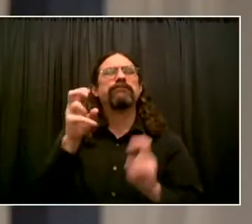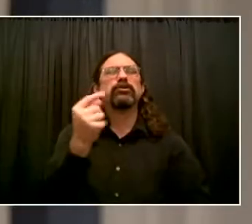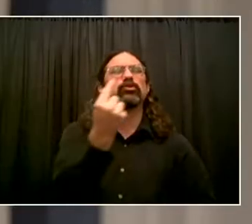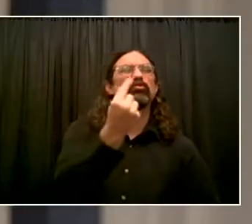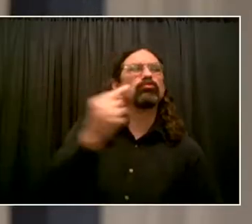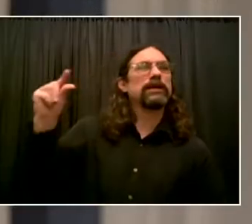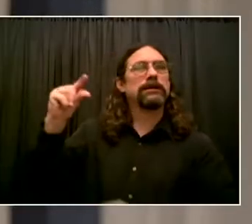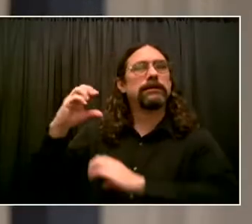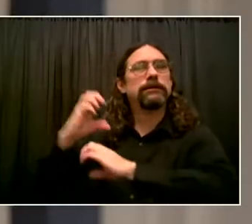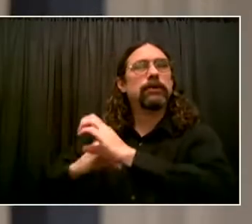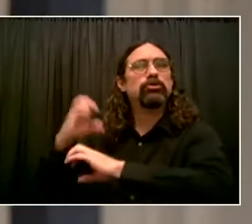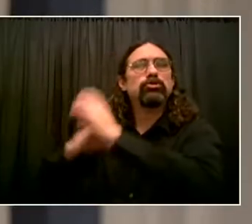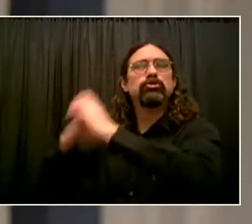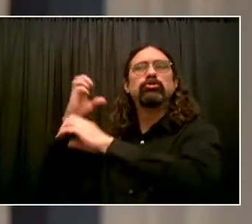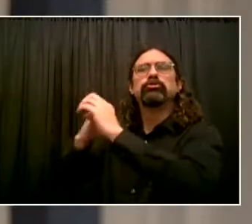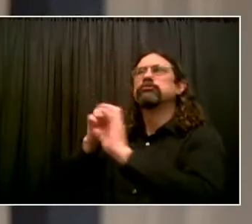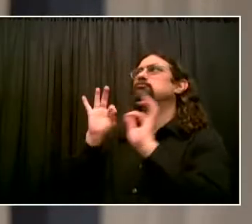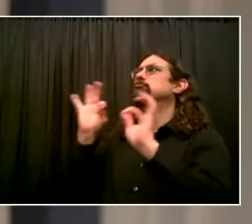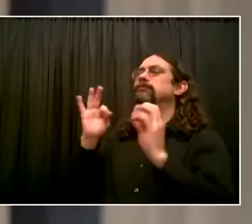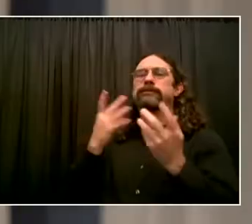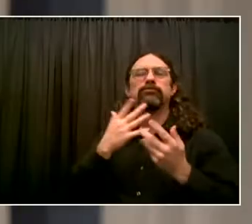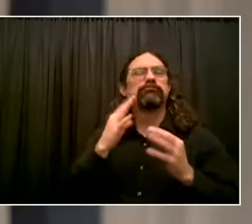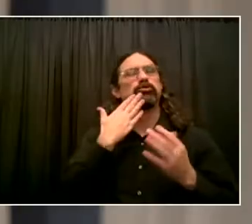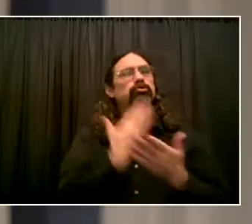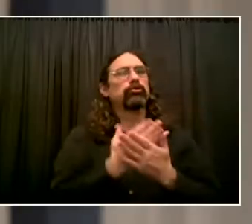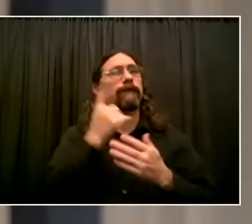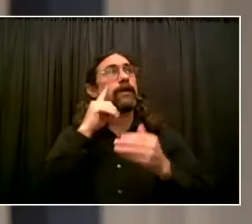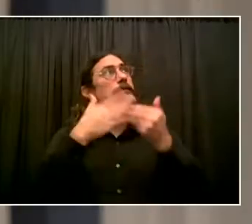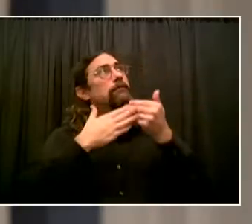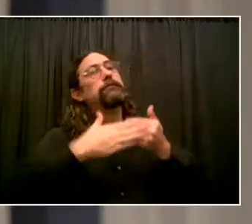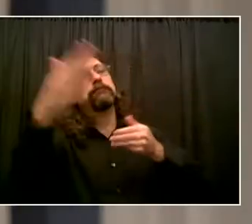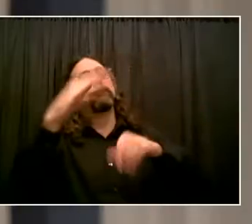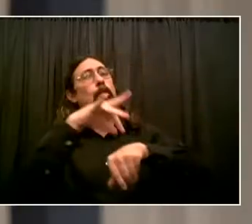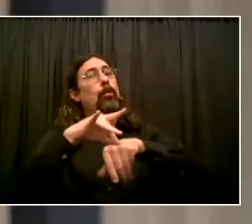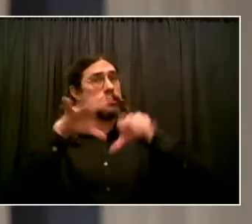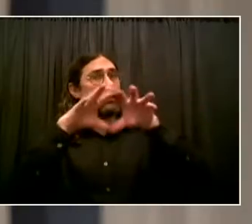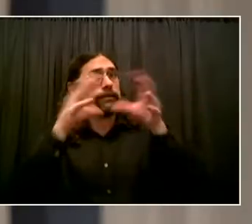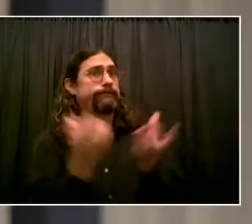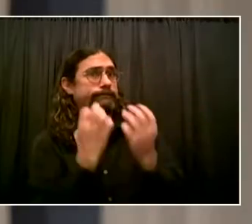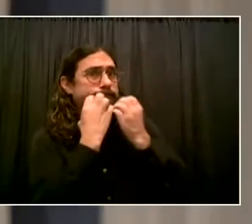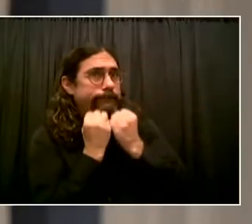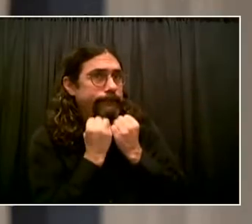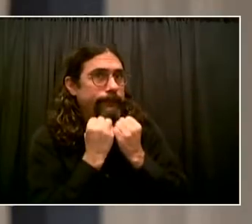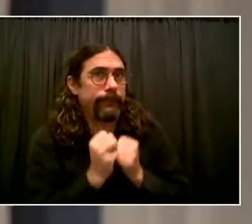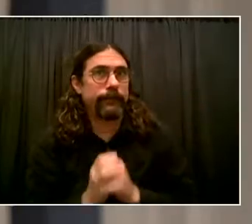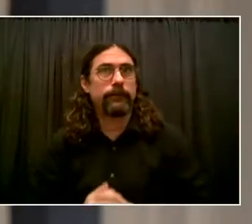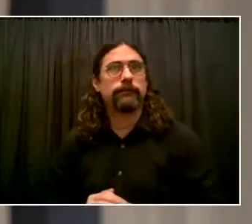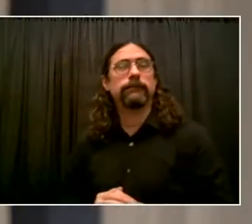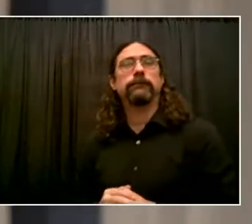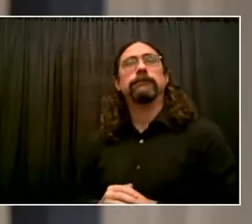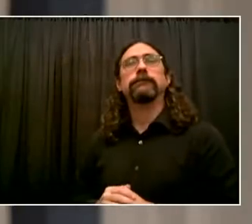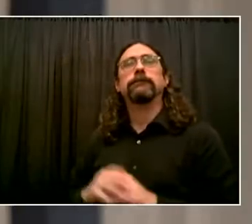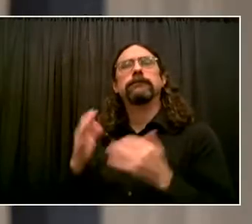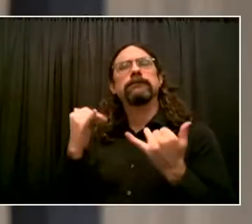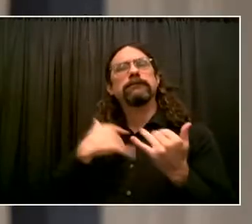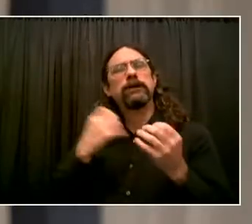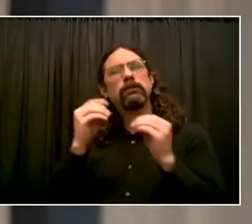WHY ALL OF THIS INVESTMENT HERE? IT IS NOT JUST THAT THIS IS A NEIGHBORHOOD THAT CAN SUPPORT